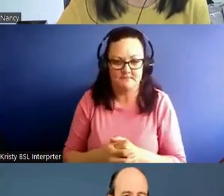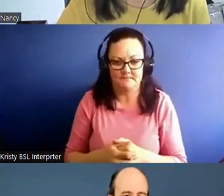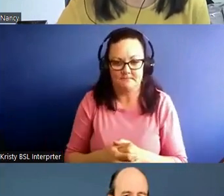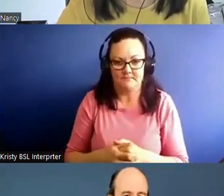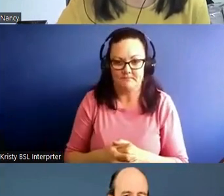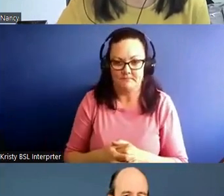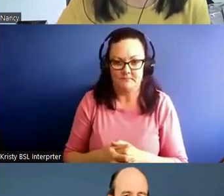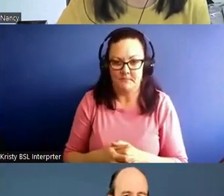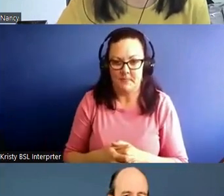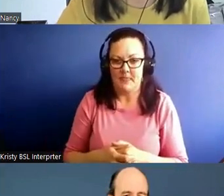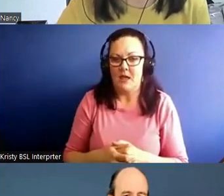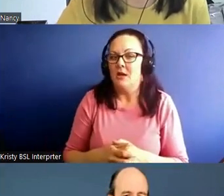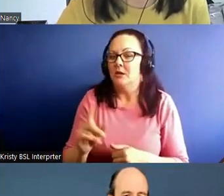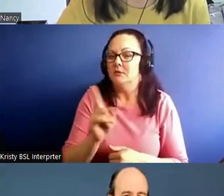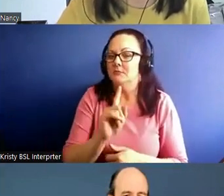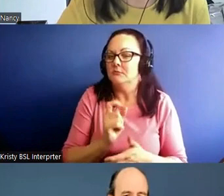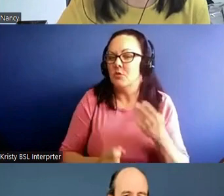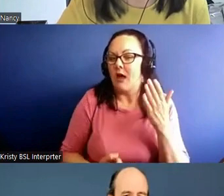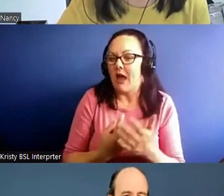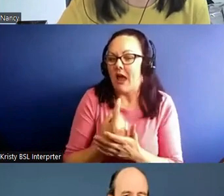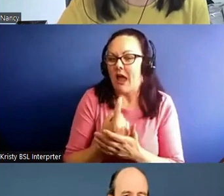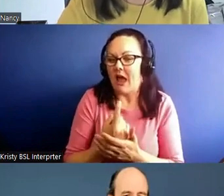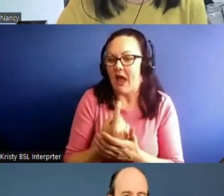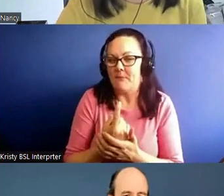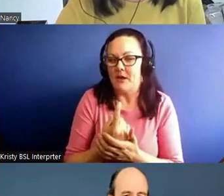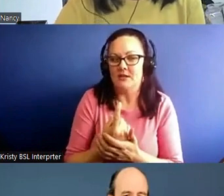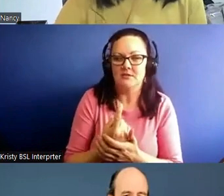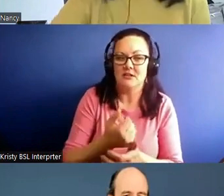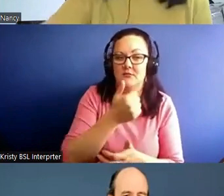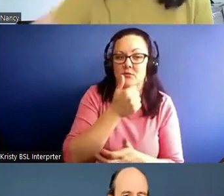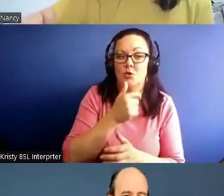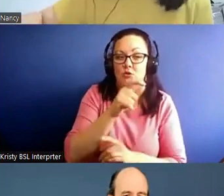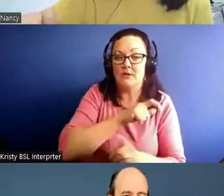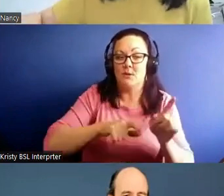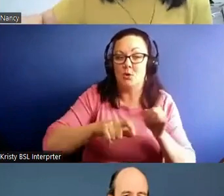merge the ideals of community led development with those of